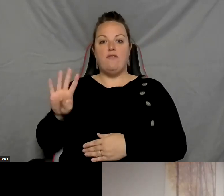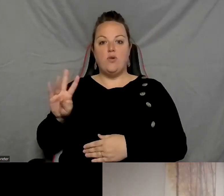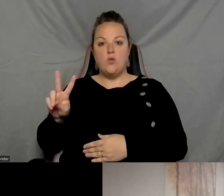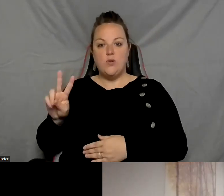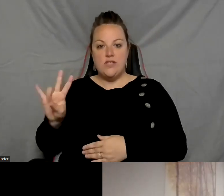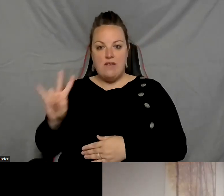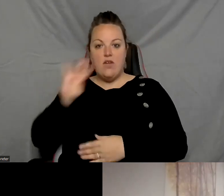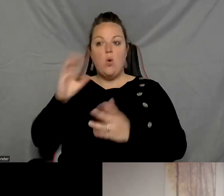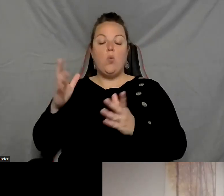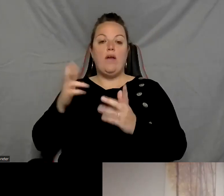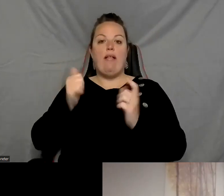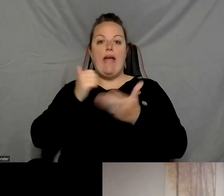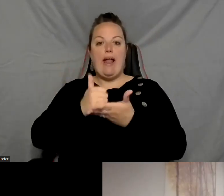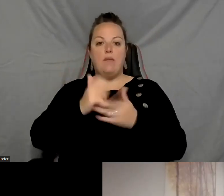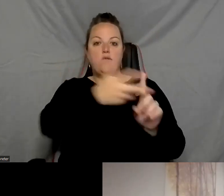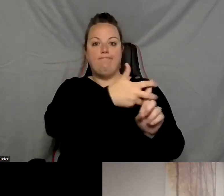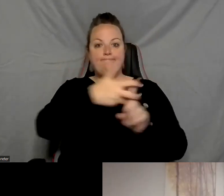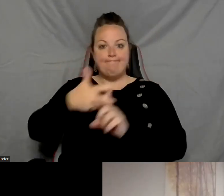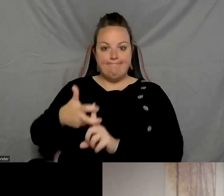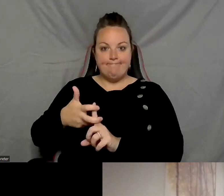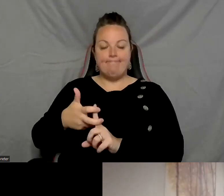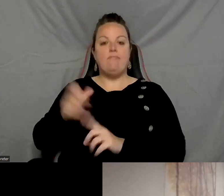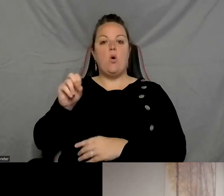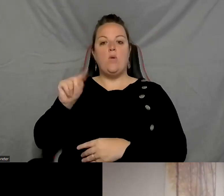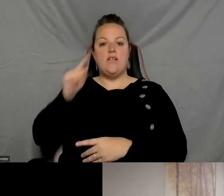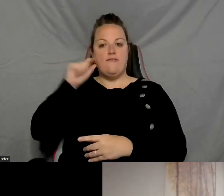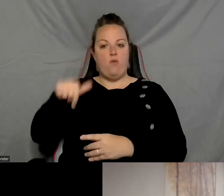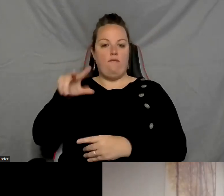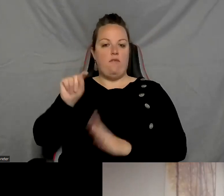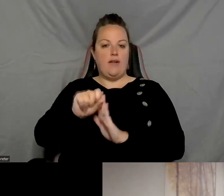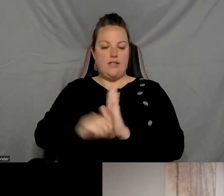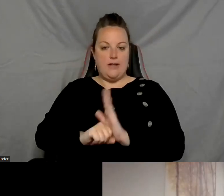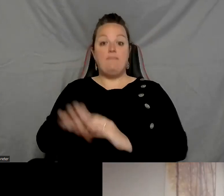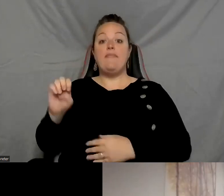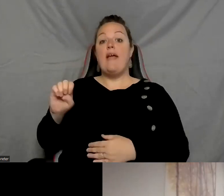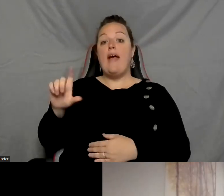want to pass the microphone to Ella DuPont who will speak about her experience as an